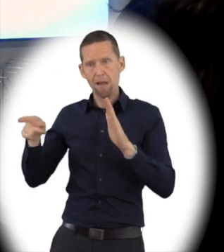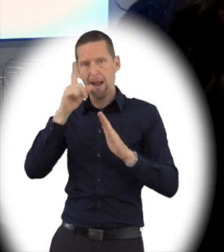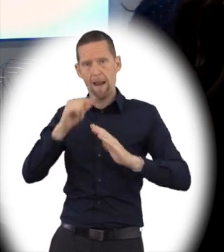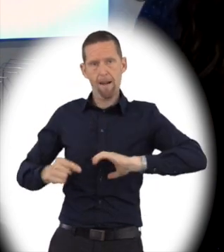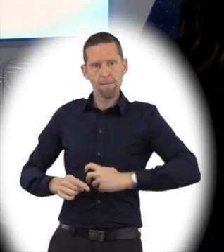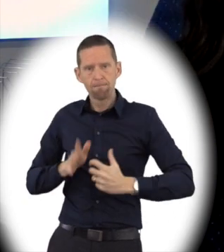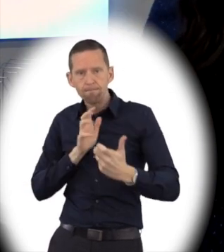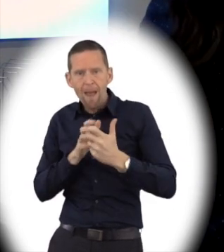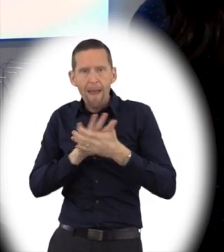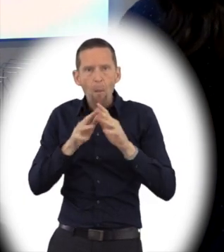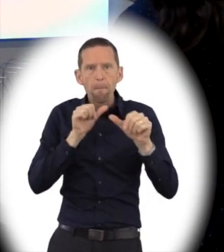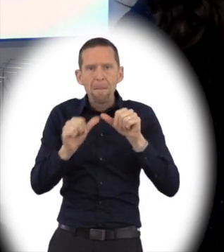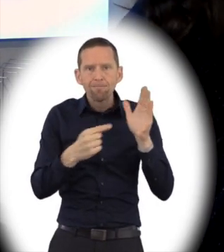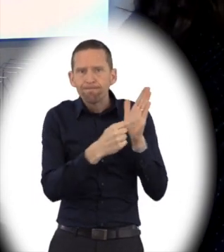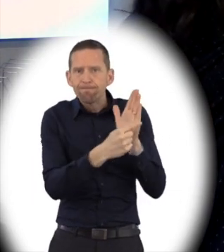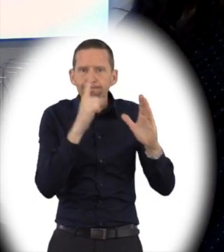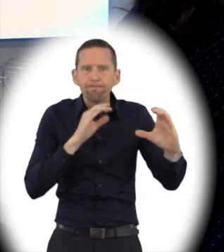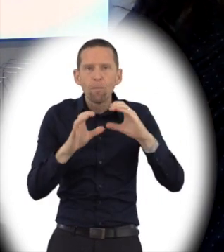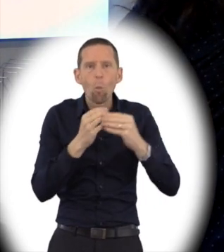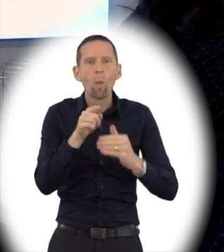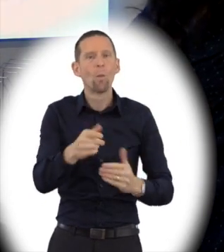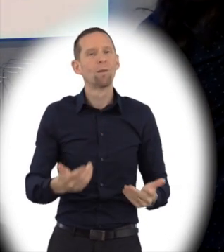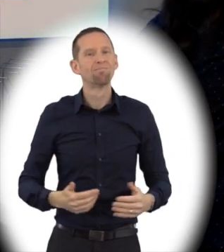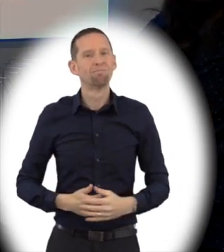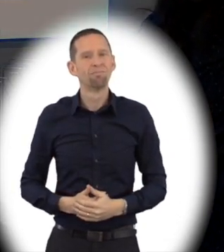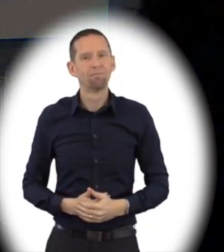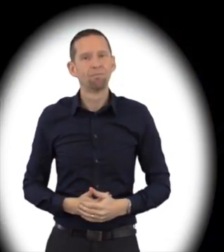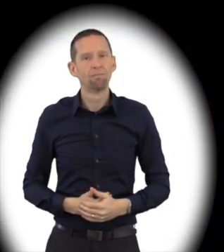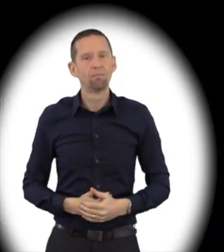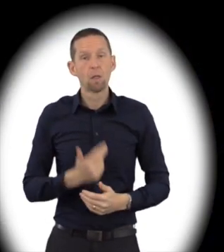and are happy to work with you in communicating effectively.